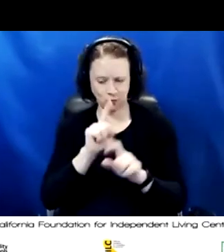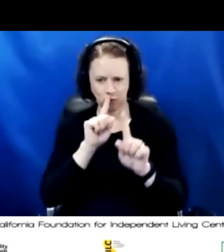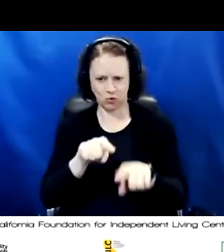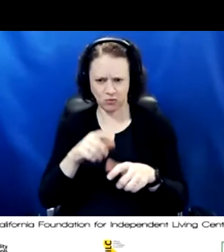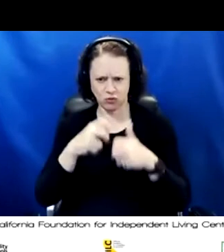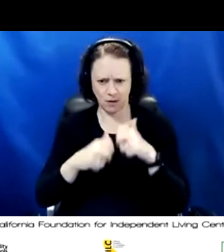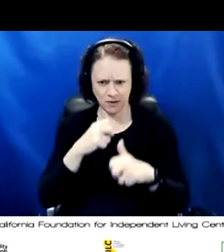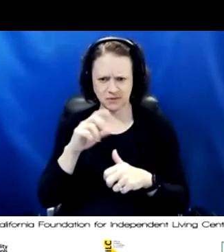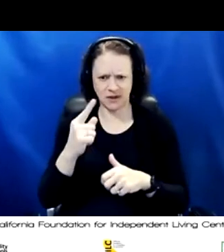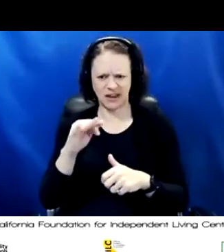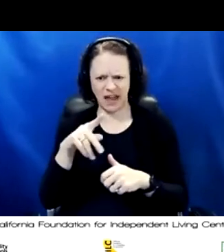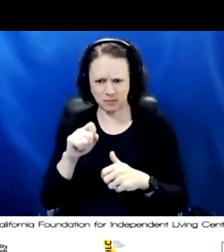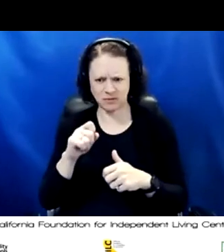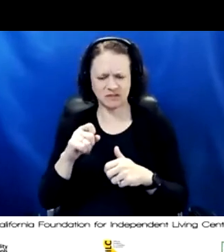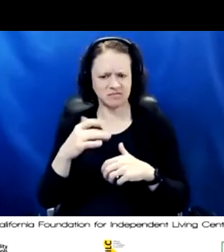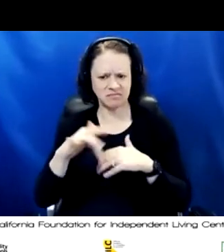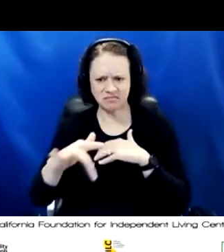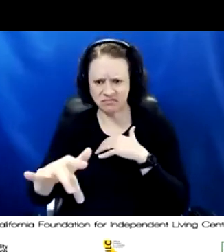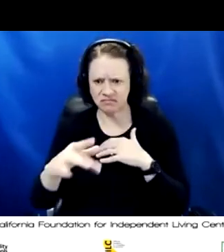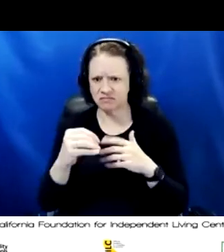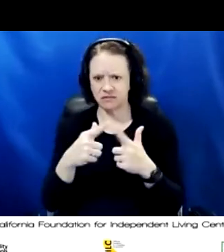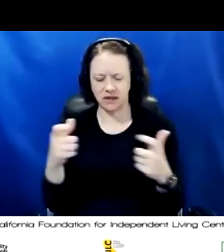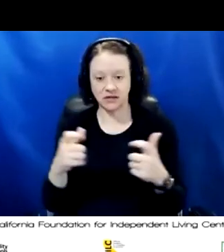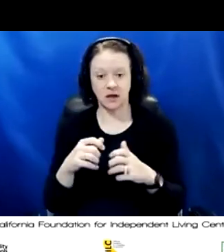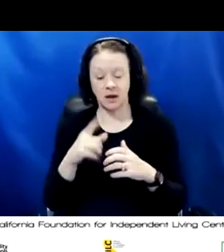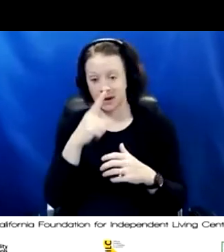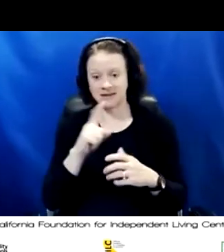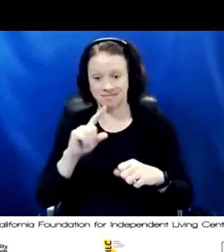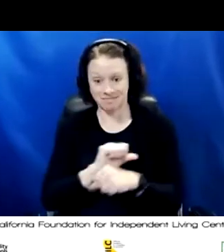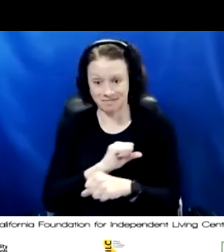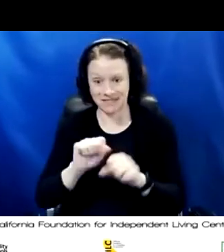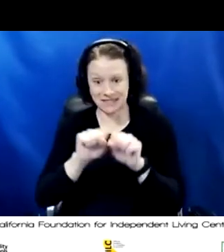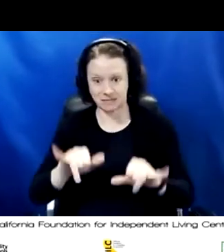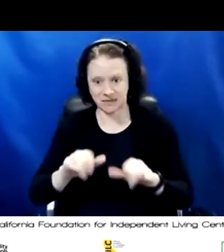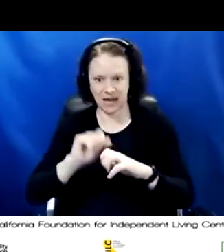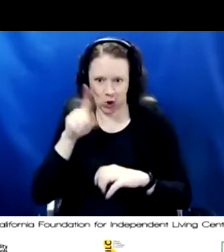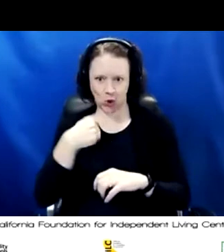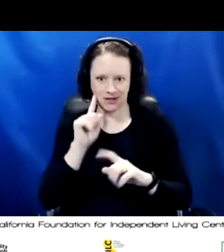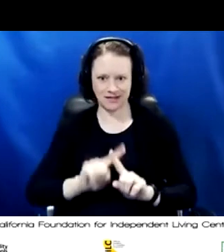because the on-the-ground systems can look different. So we're really excited to announce the activation